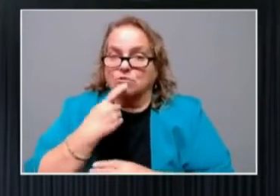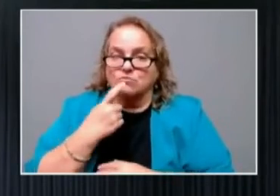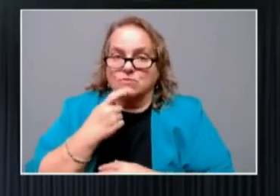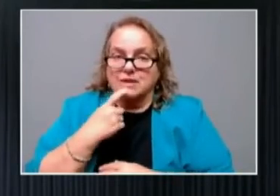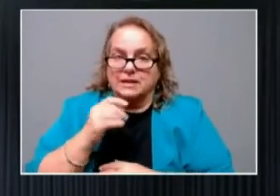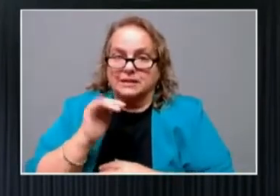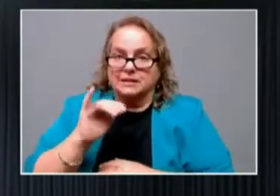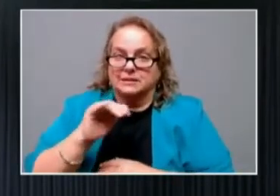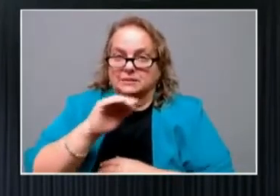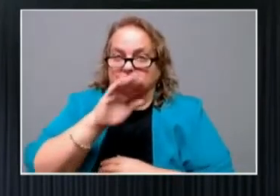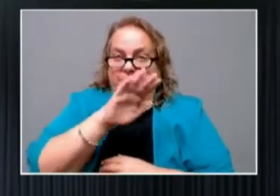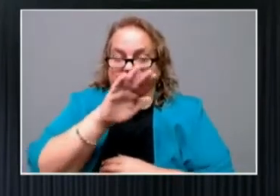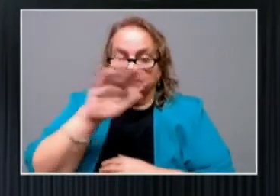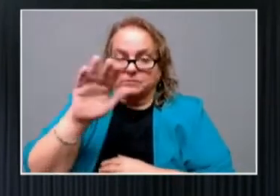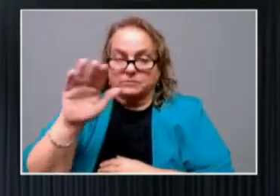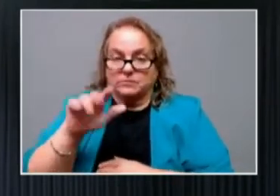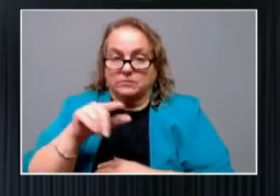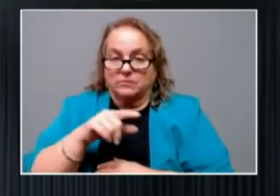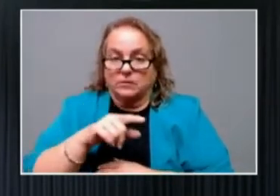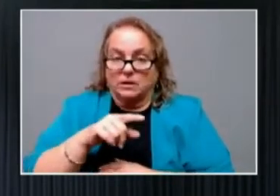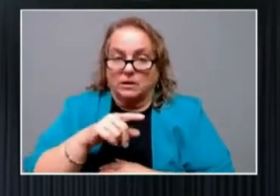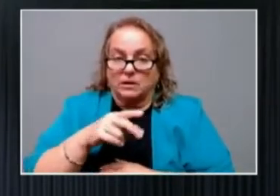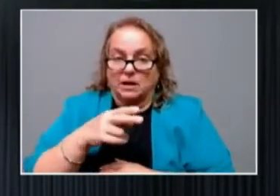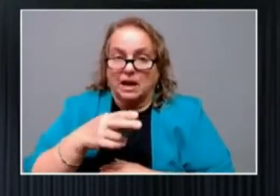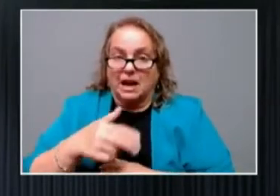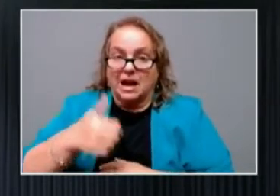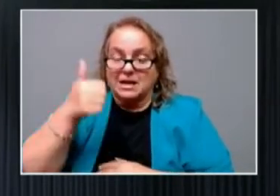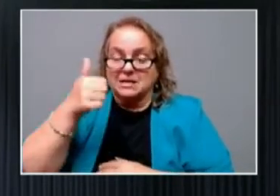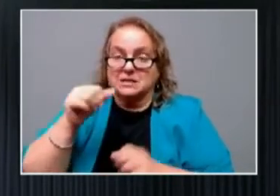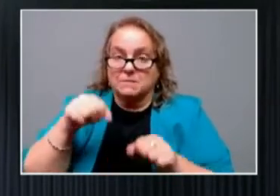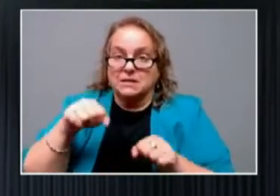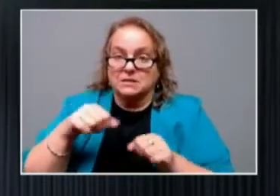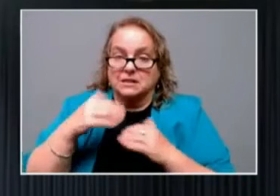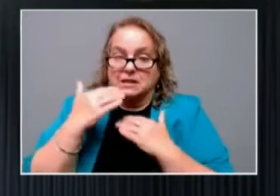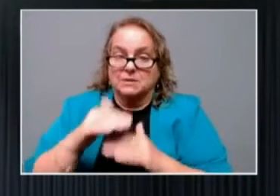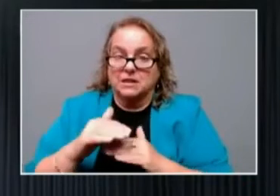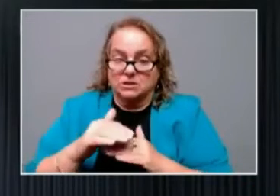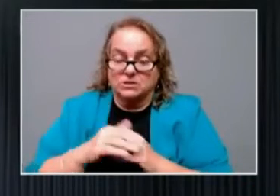The highest capacity limitations at one point, are you noticing this trend and